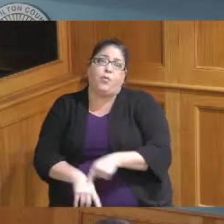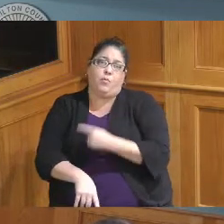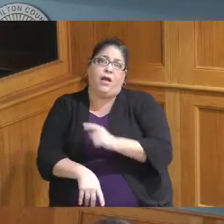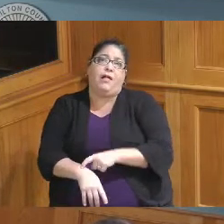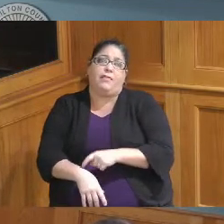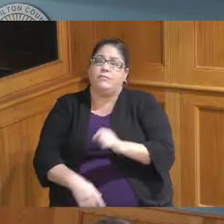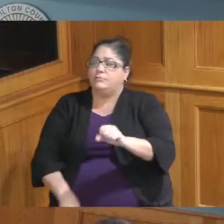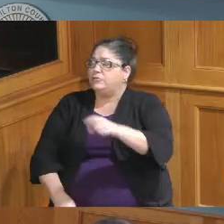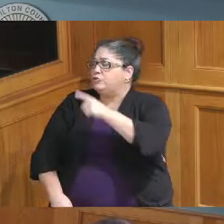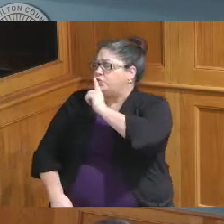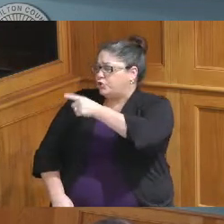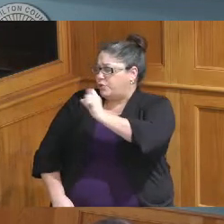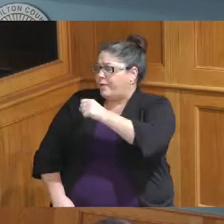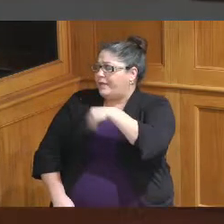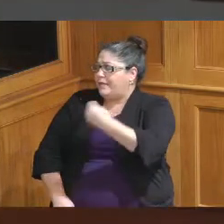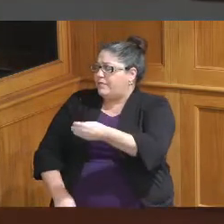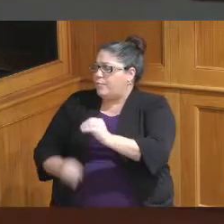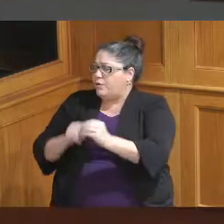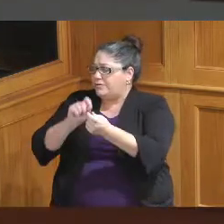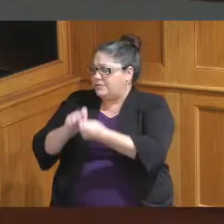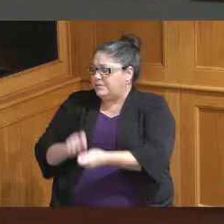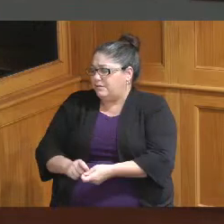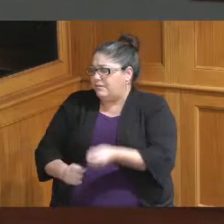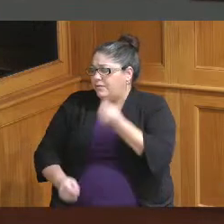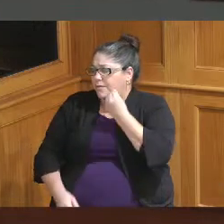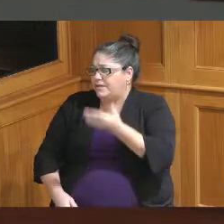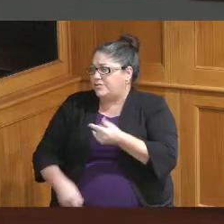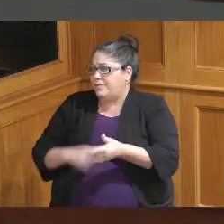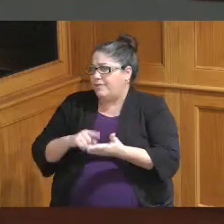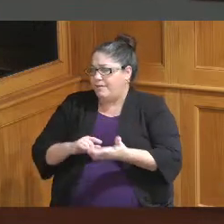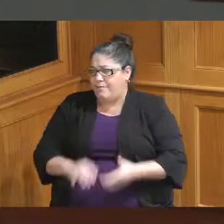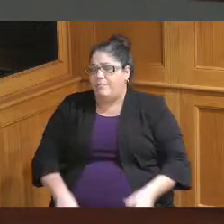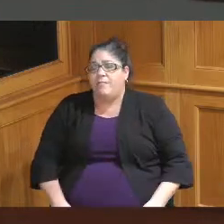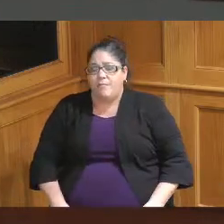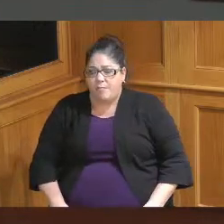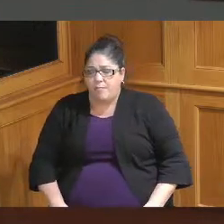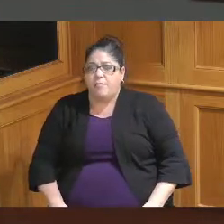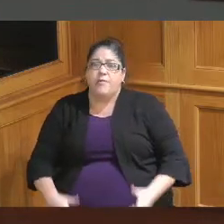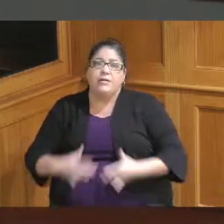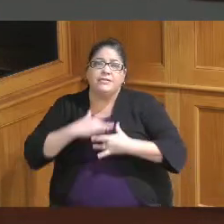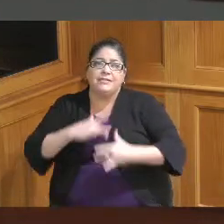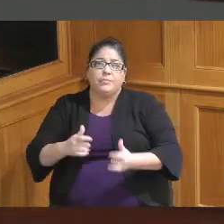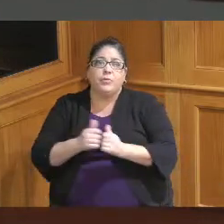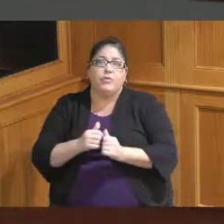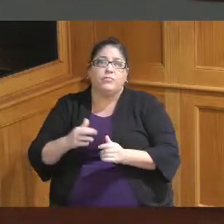get you some more detailed information on that and typically with our retirement payouts we set them